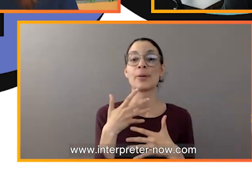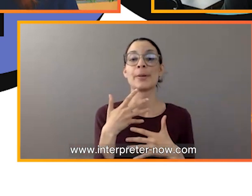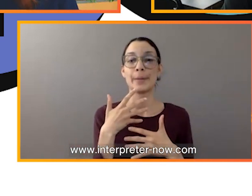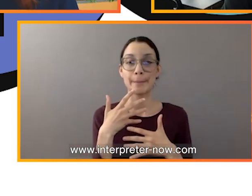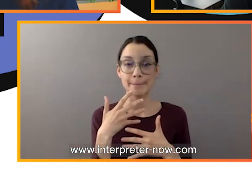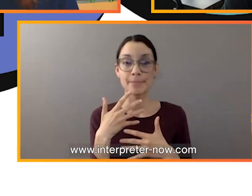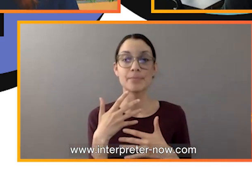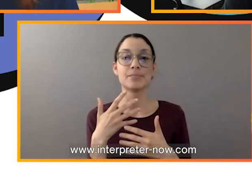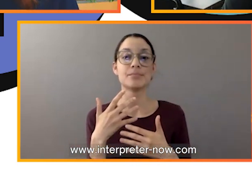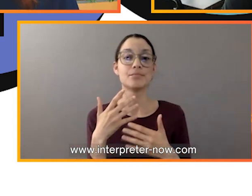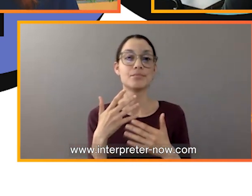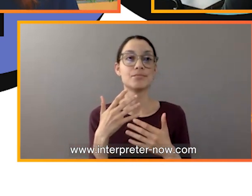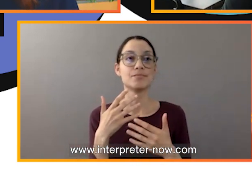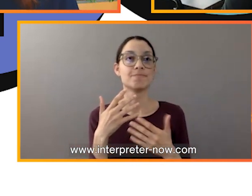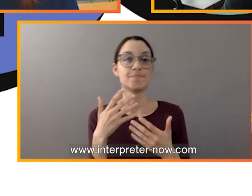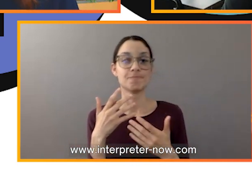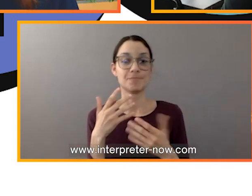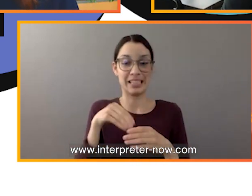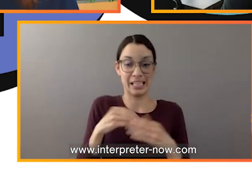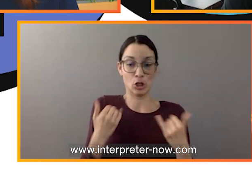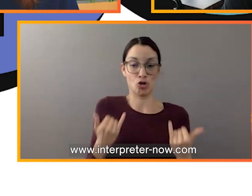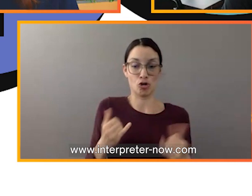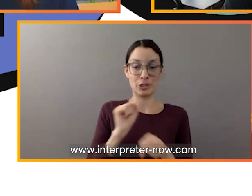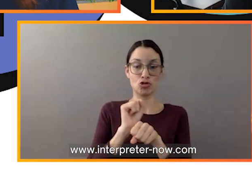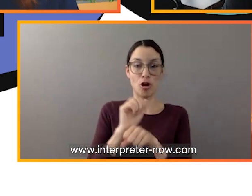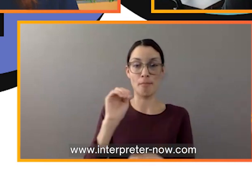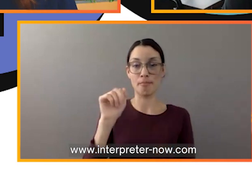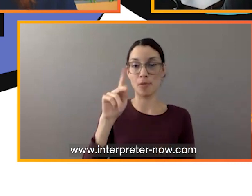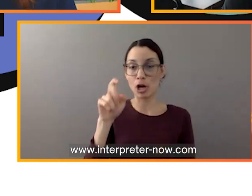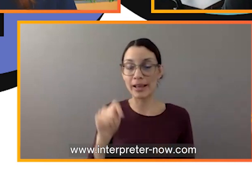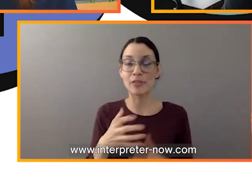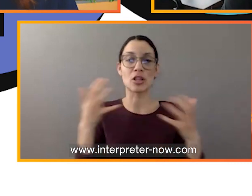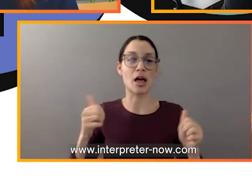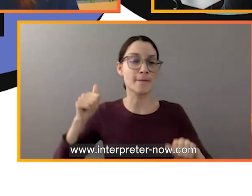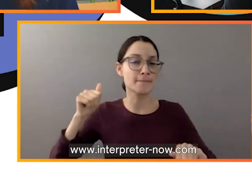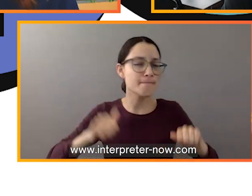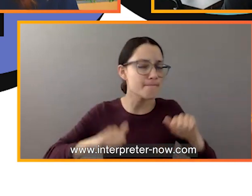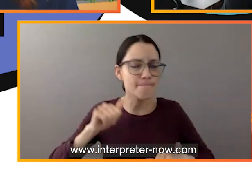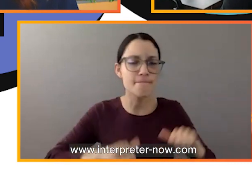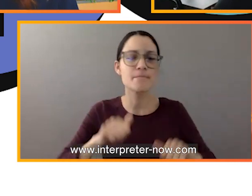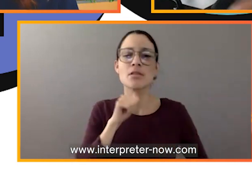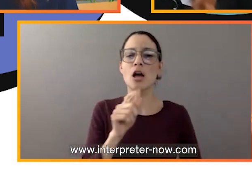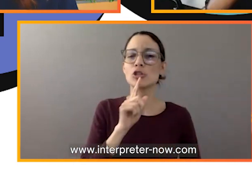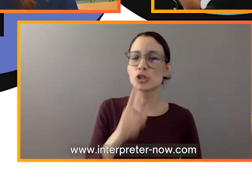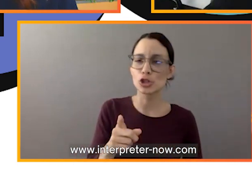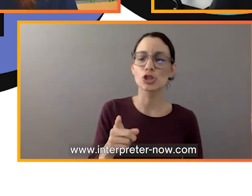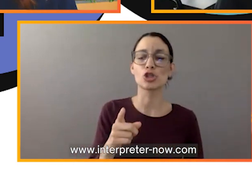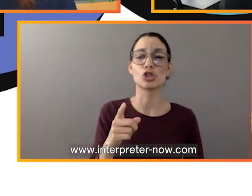around, is tech industry for certain individuals?